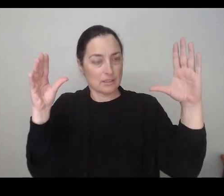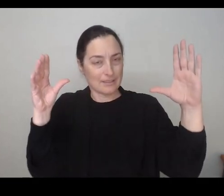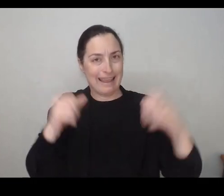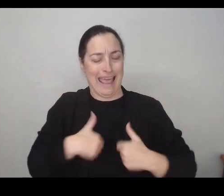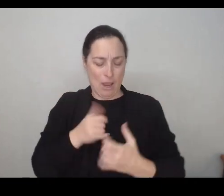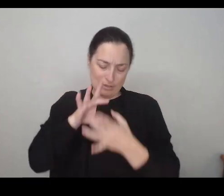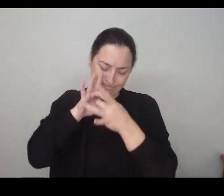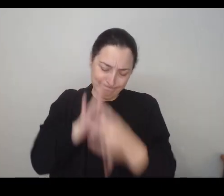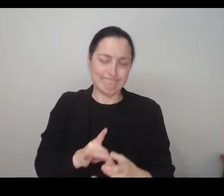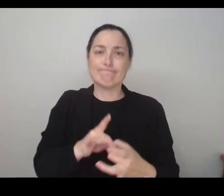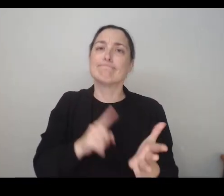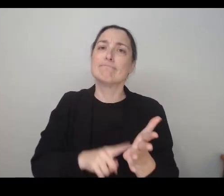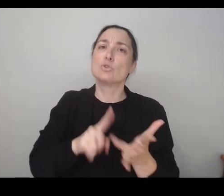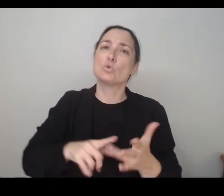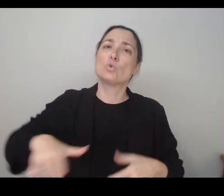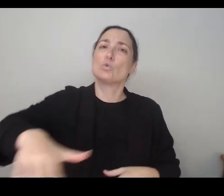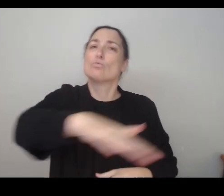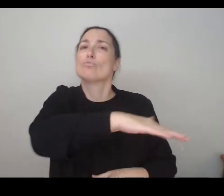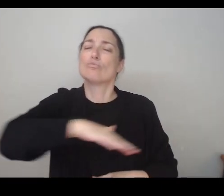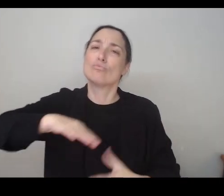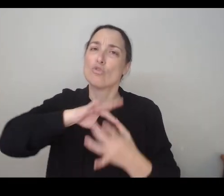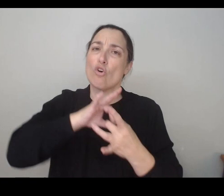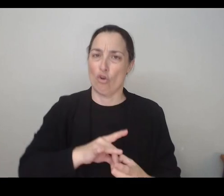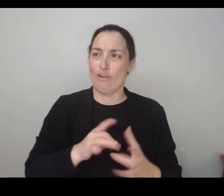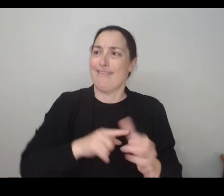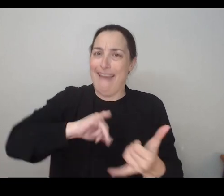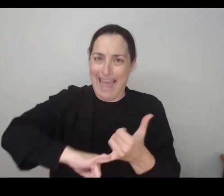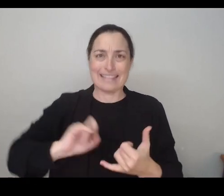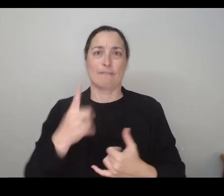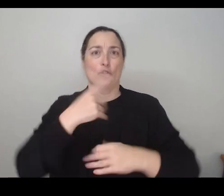we are sharing as First Nation and people of the Moana.